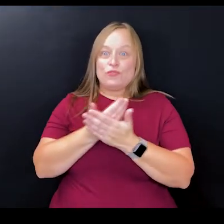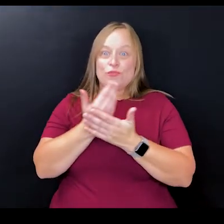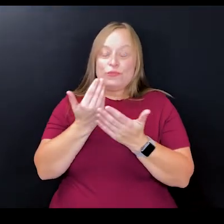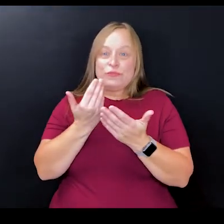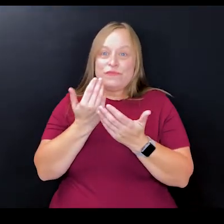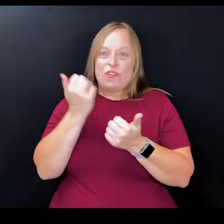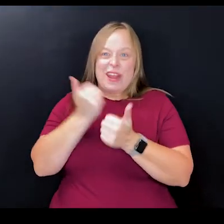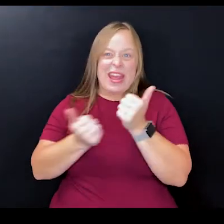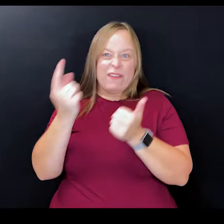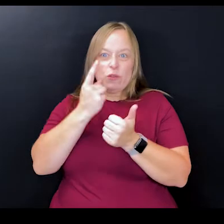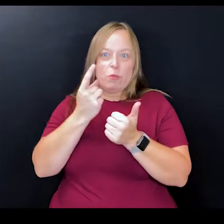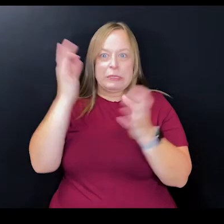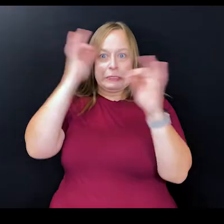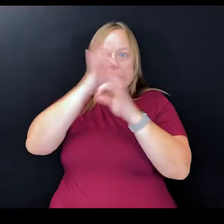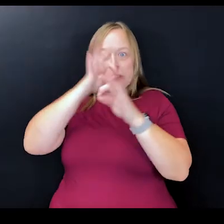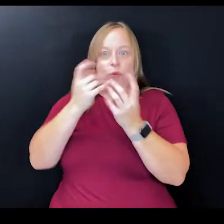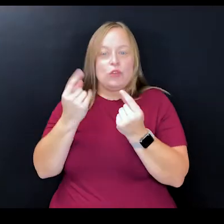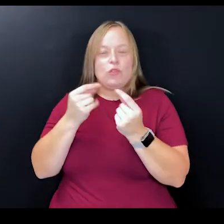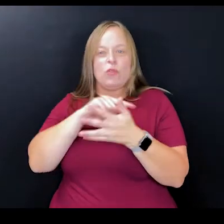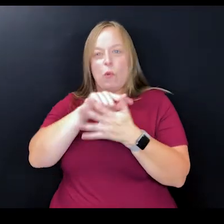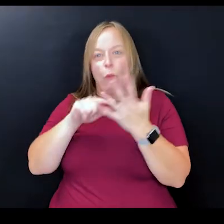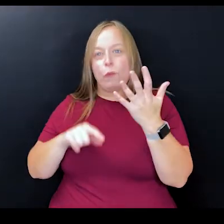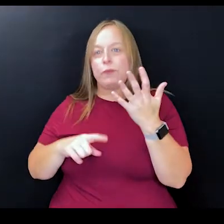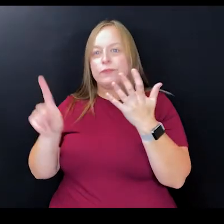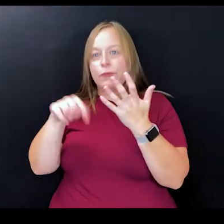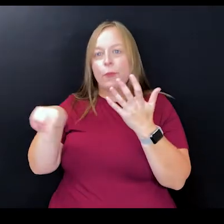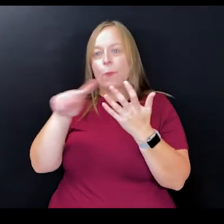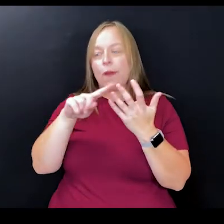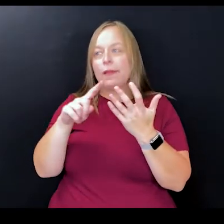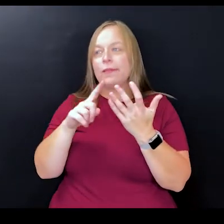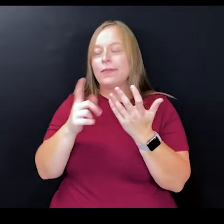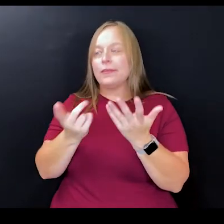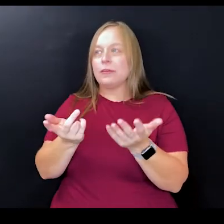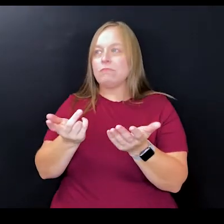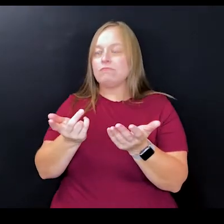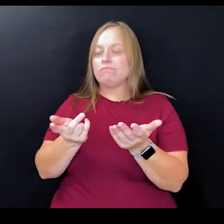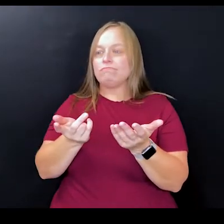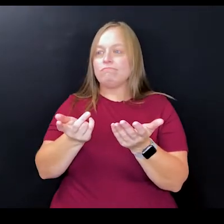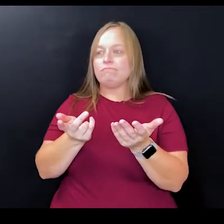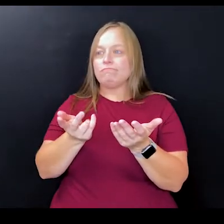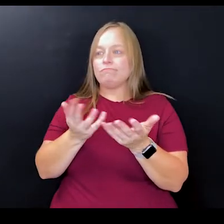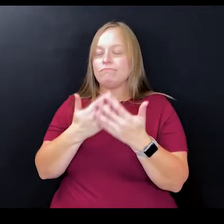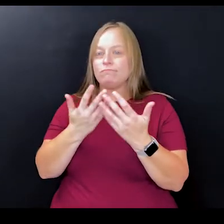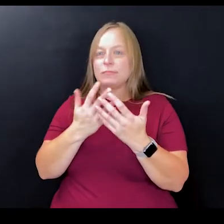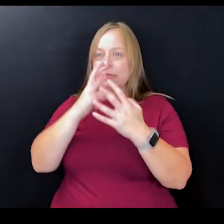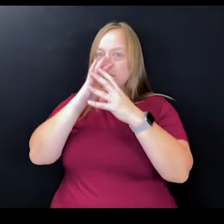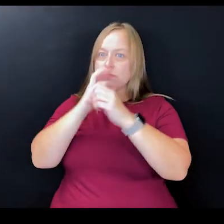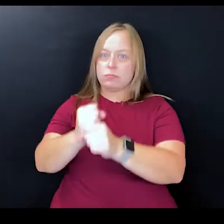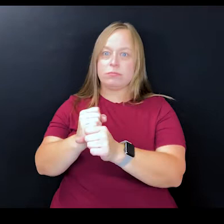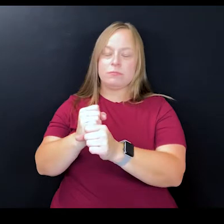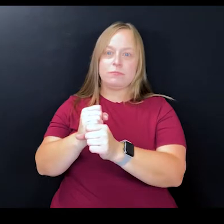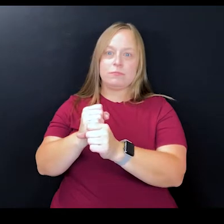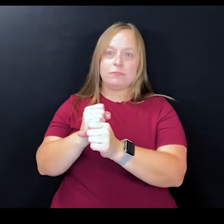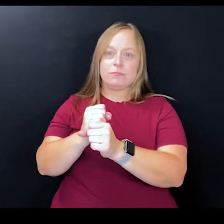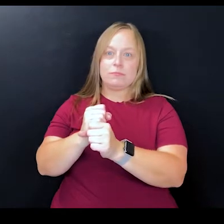and so I think those are probably the ones that are going to draw the most for parents,